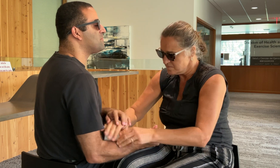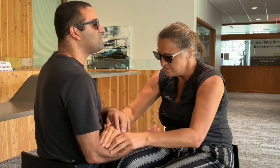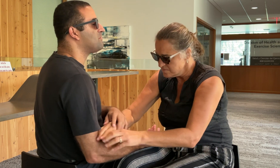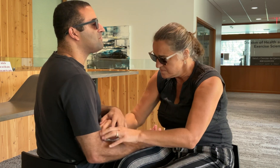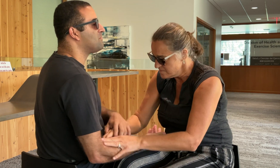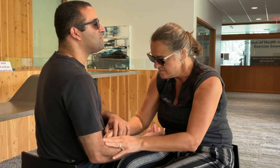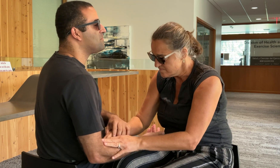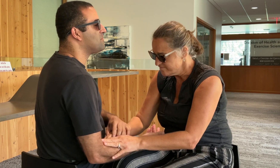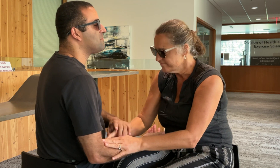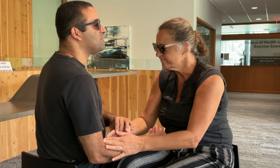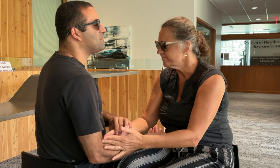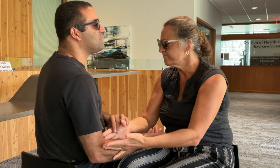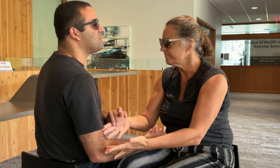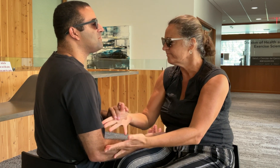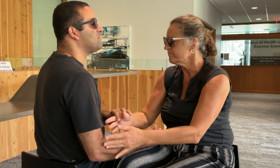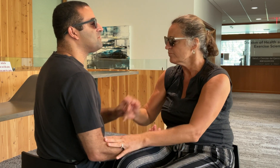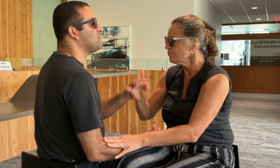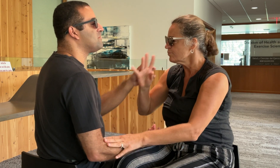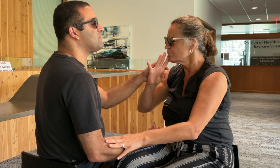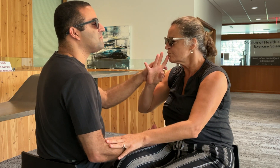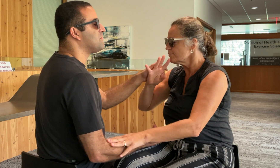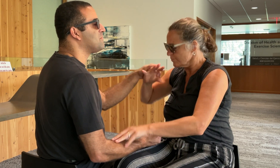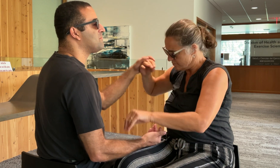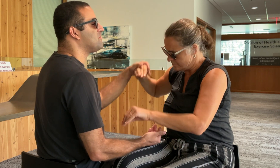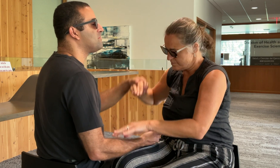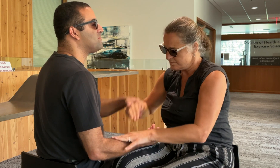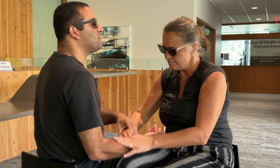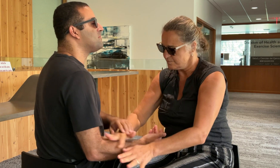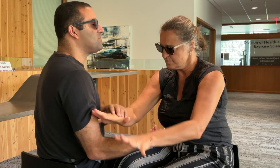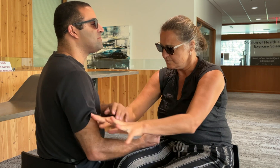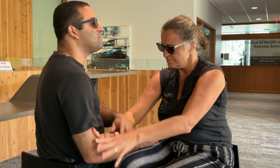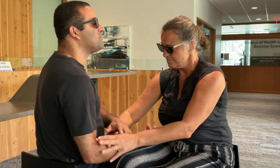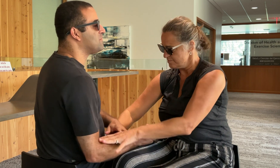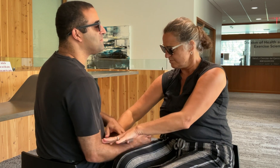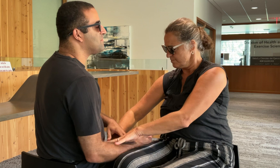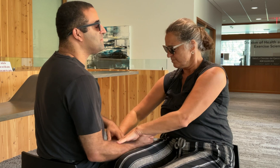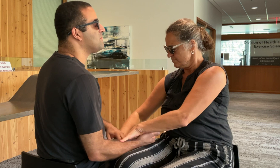across the spot near the bend of the elbow. Returning to the H2 is the object we are discussing.